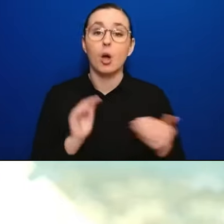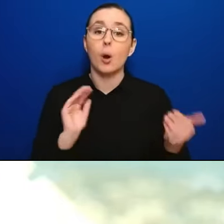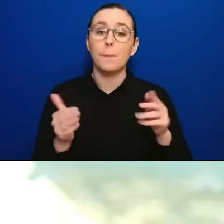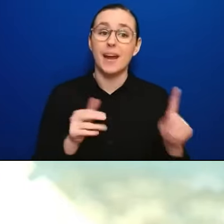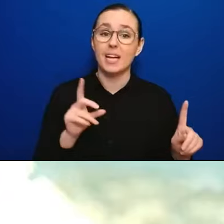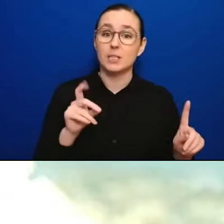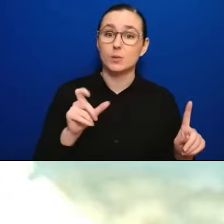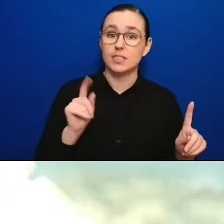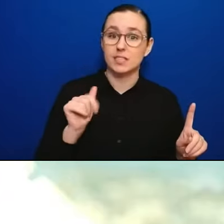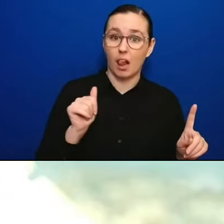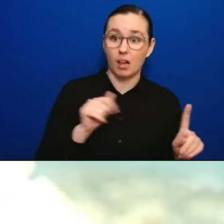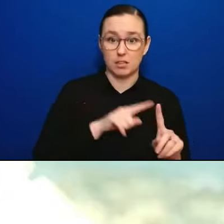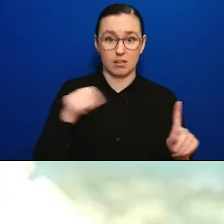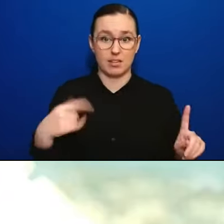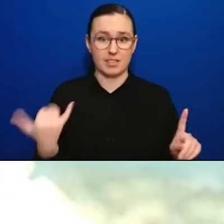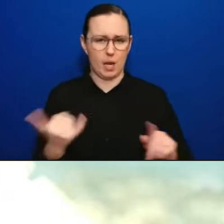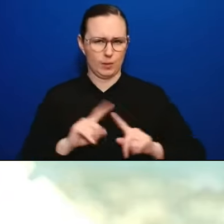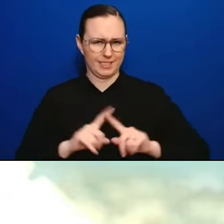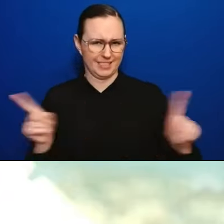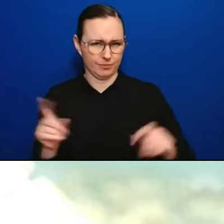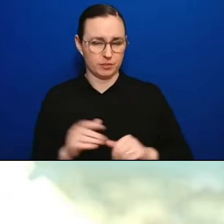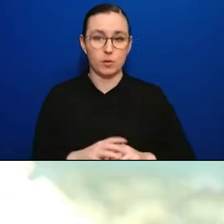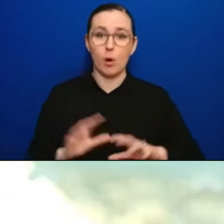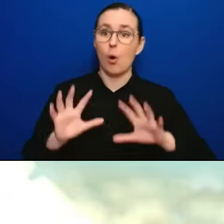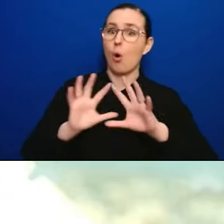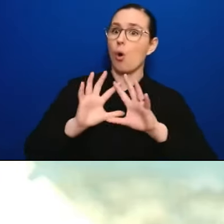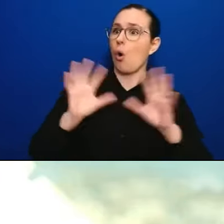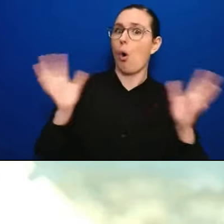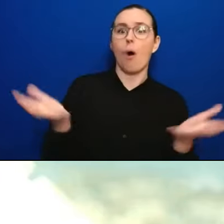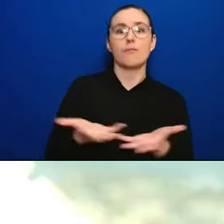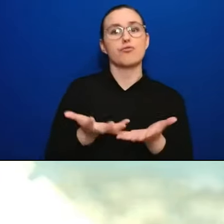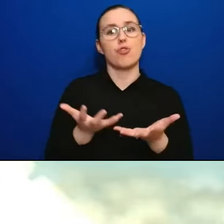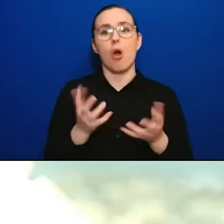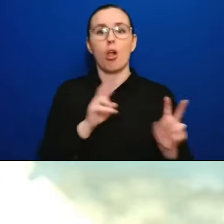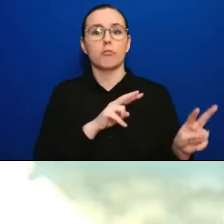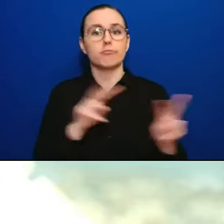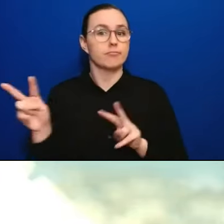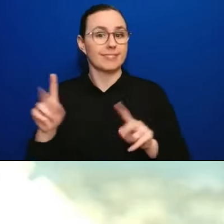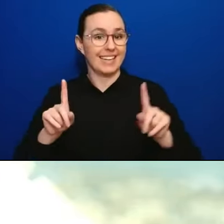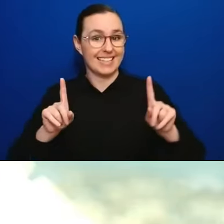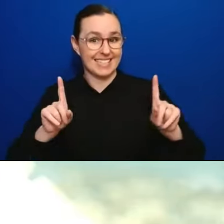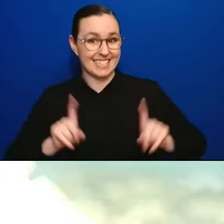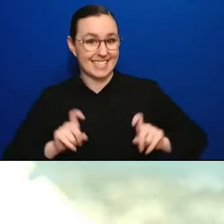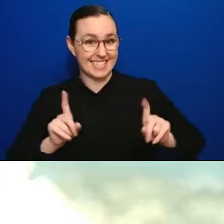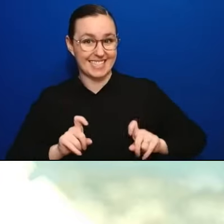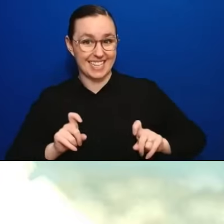And I think what we see and this is a difference in the Delta period, when you have